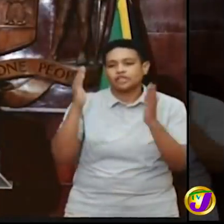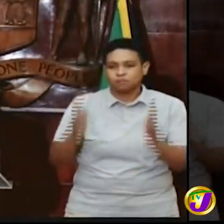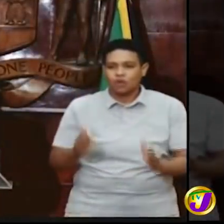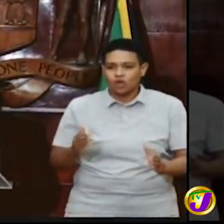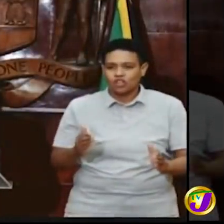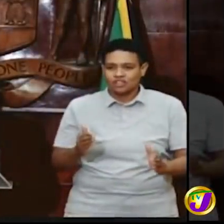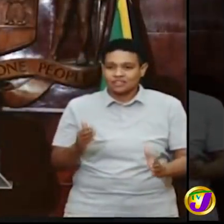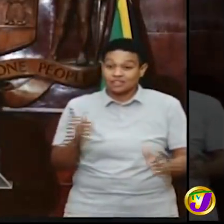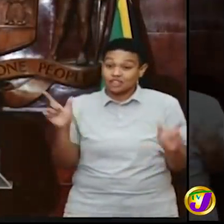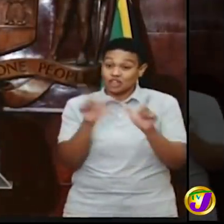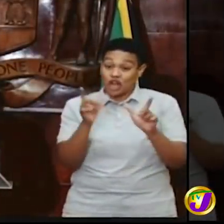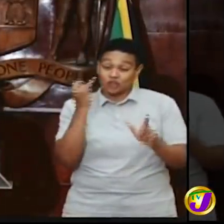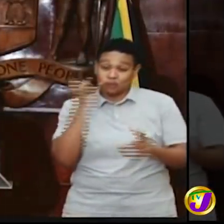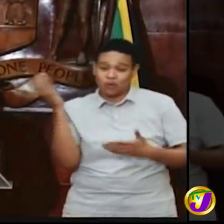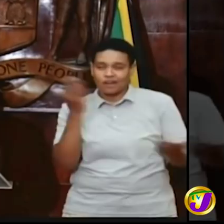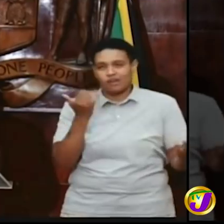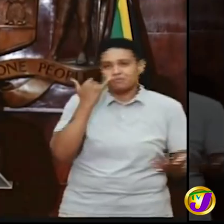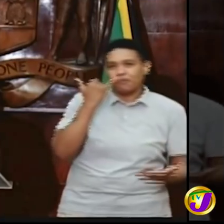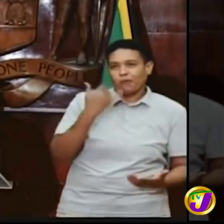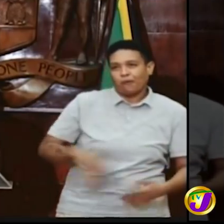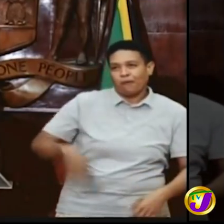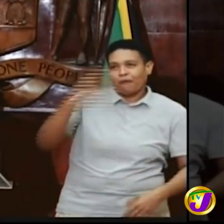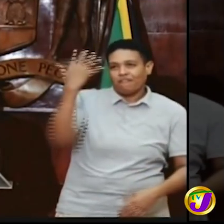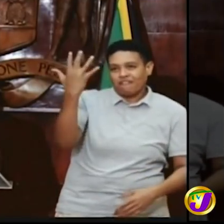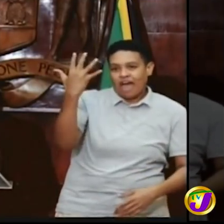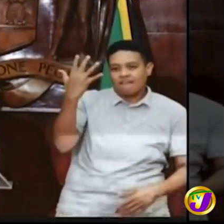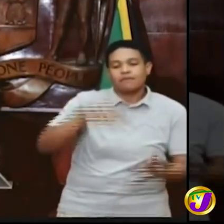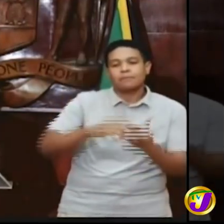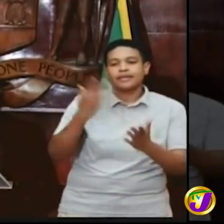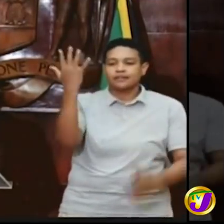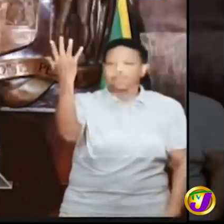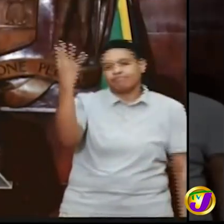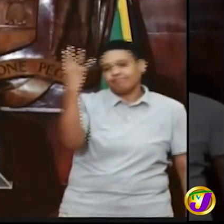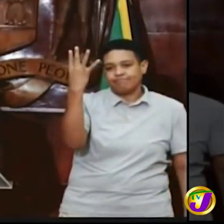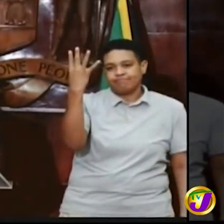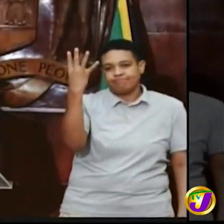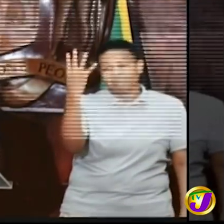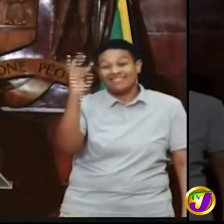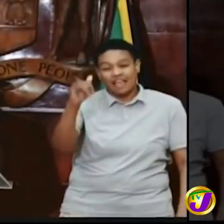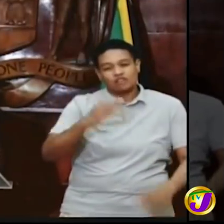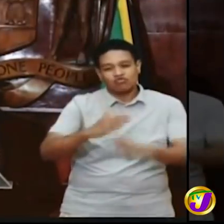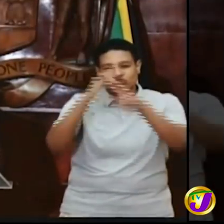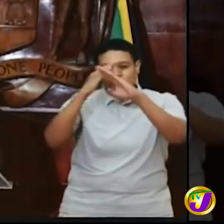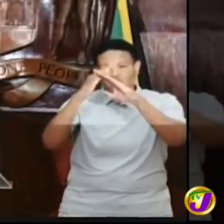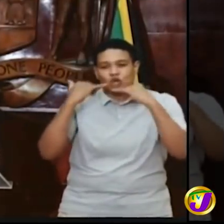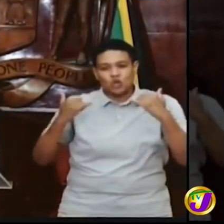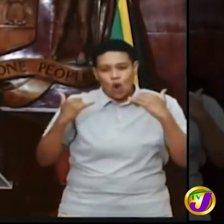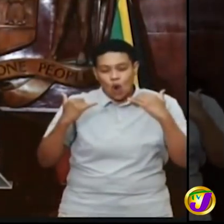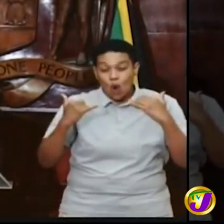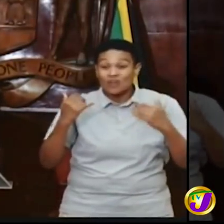licensed to do that is the restriction as of no so if they were licensed to